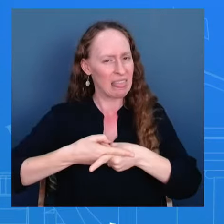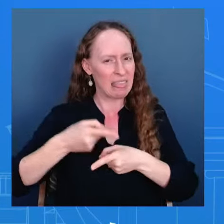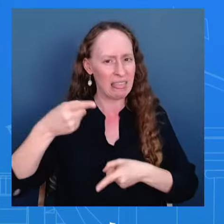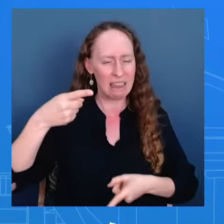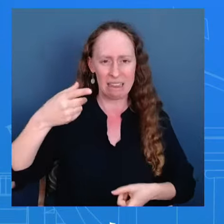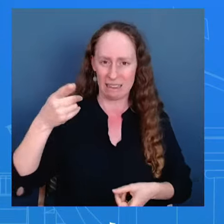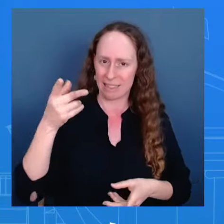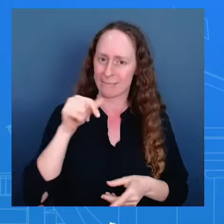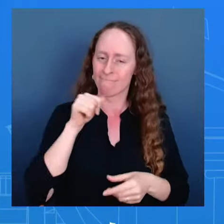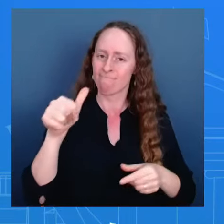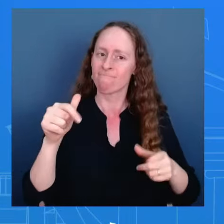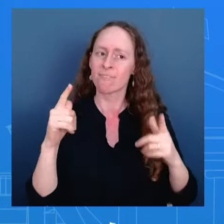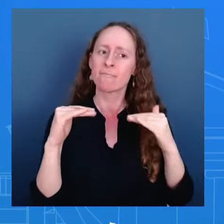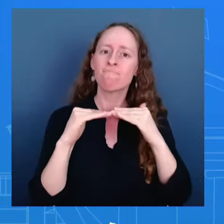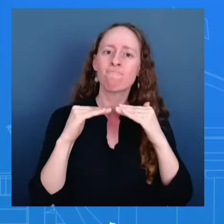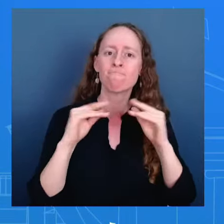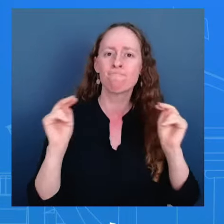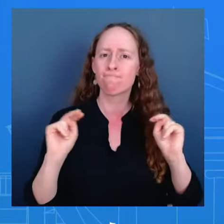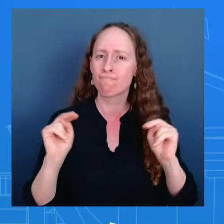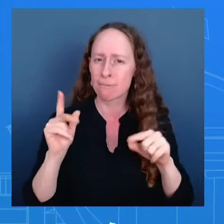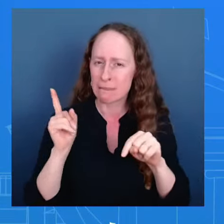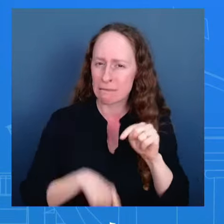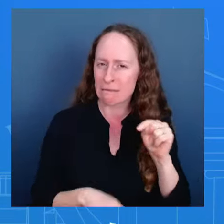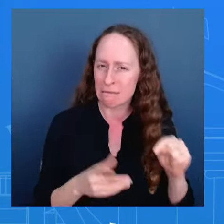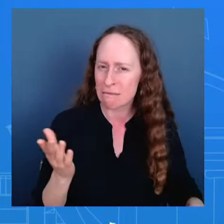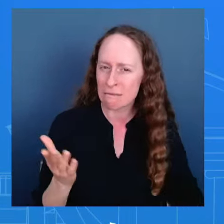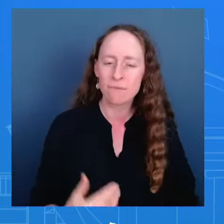that's for the courts to… They have to deal with that.